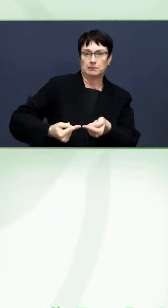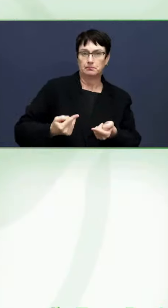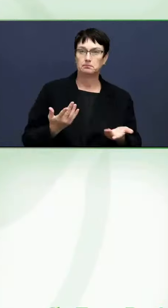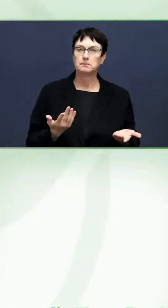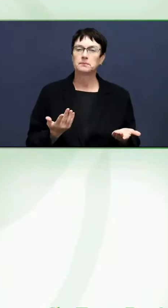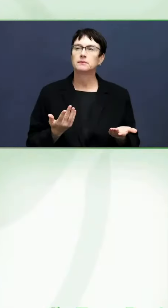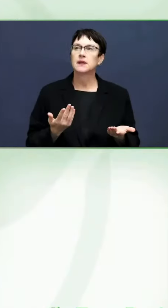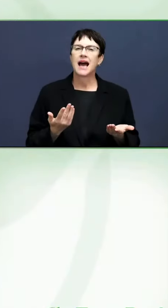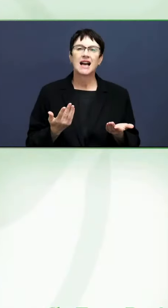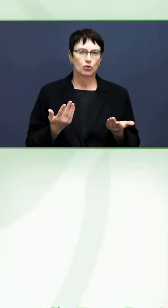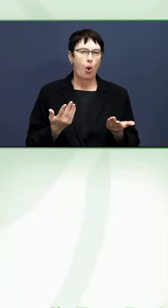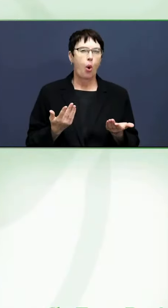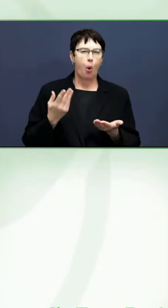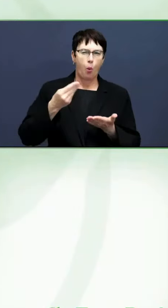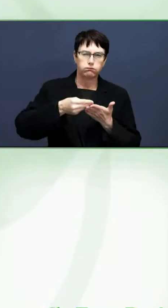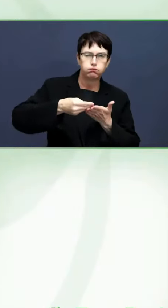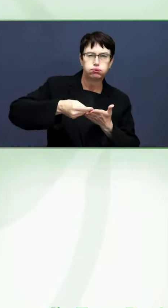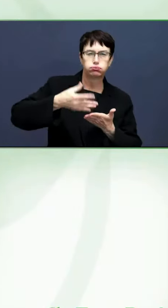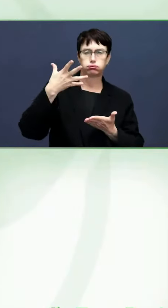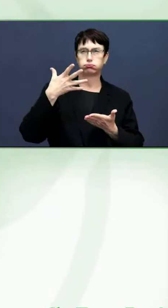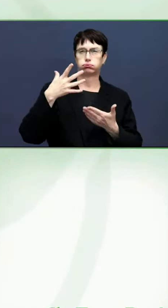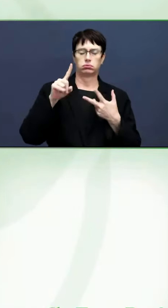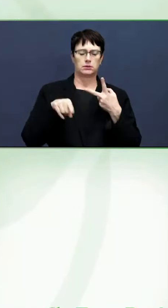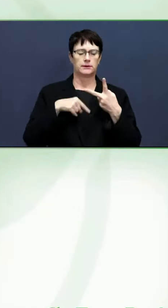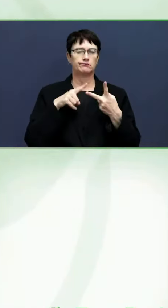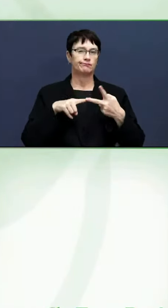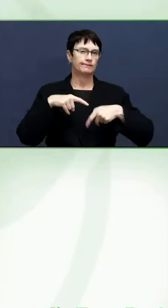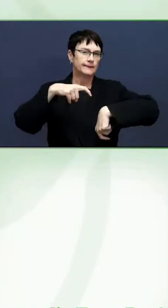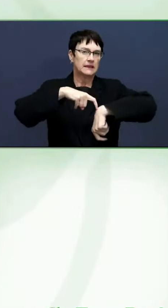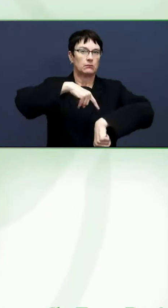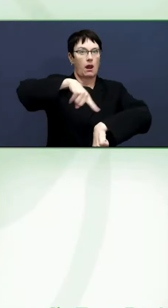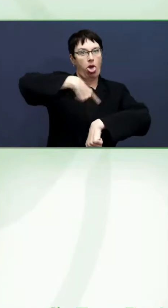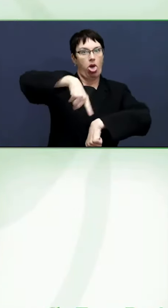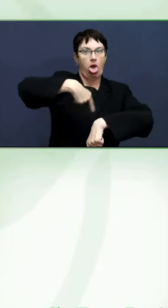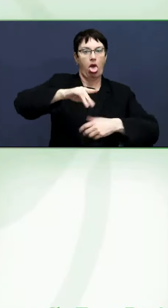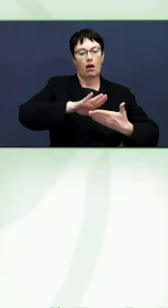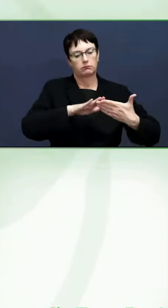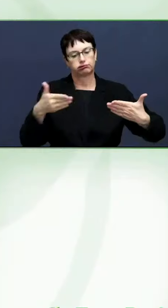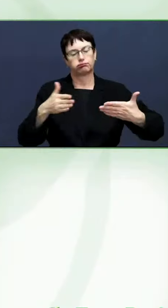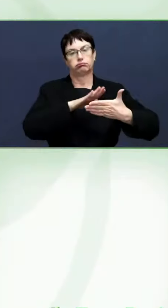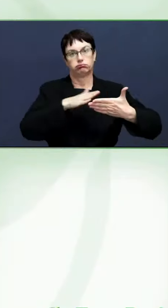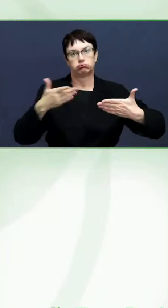Historically they have taken too much time to produce, too many resources, too many people involved.